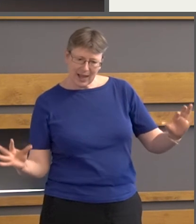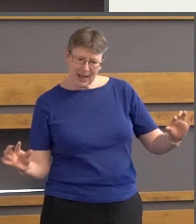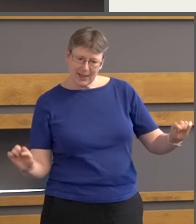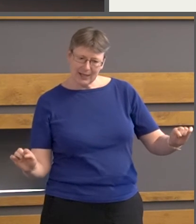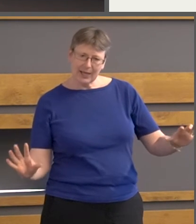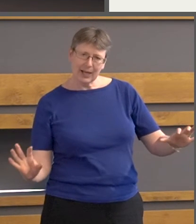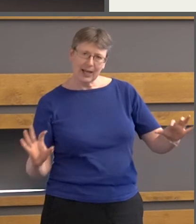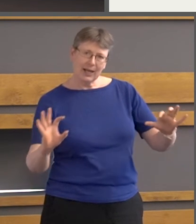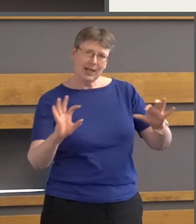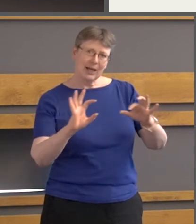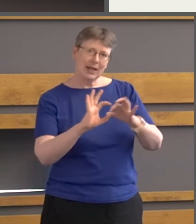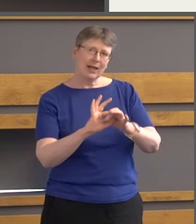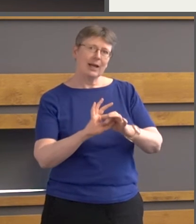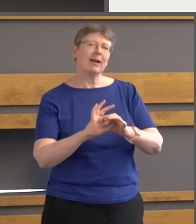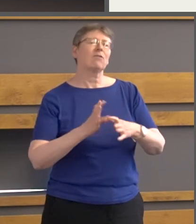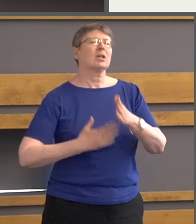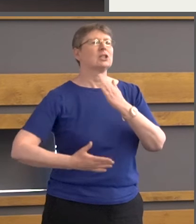which tie the history of the cities together.